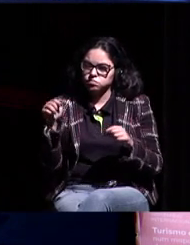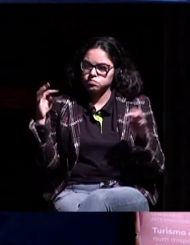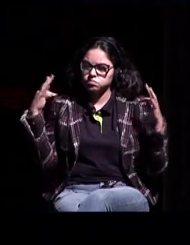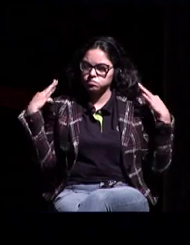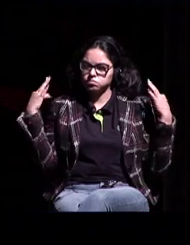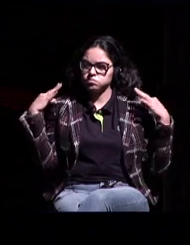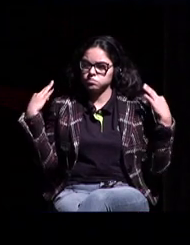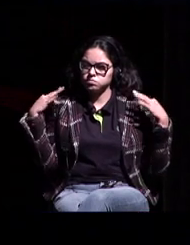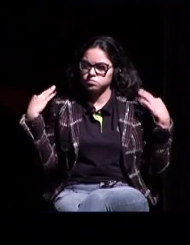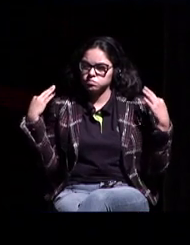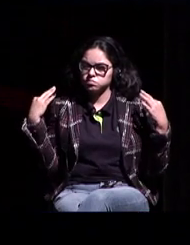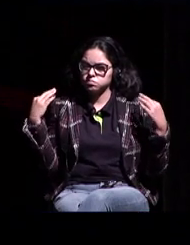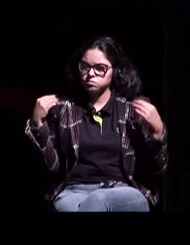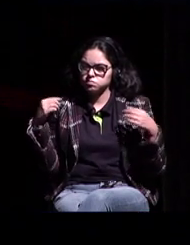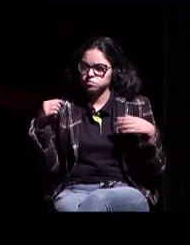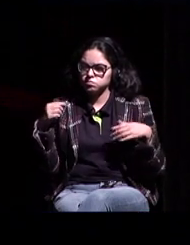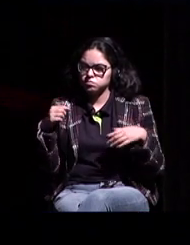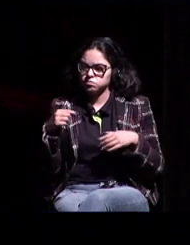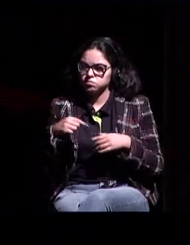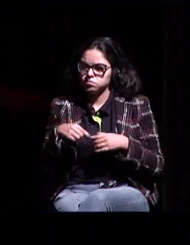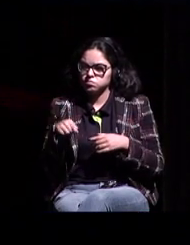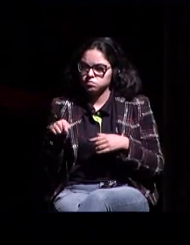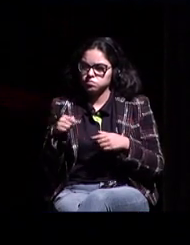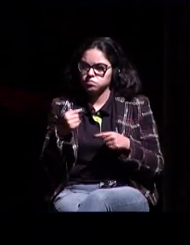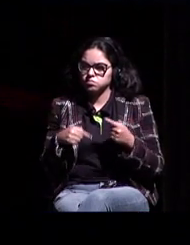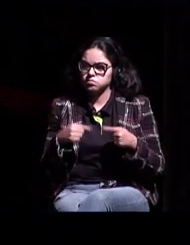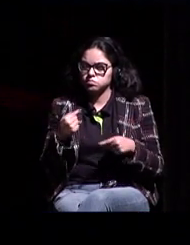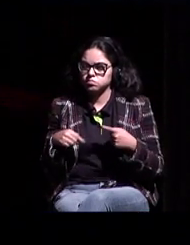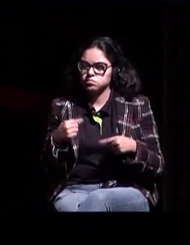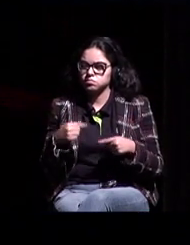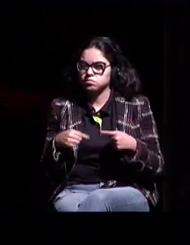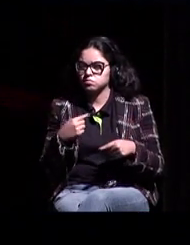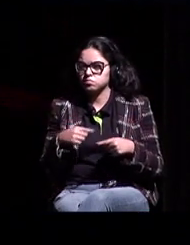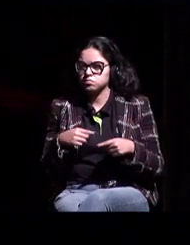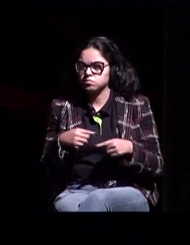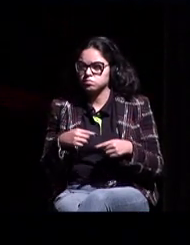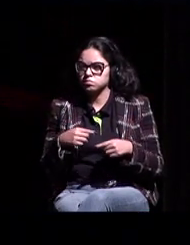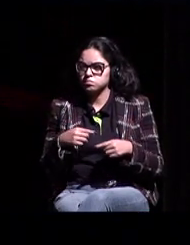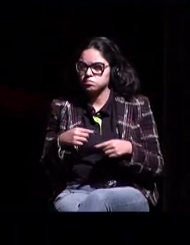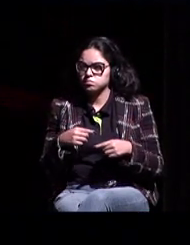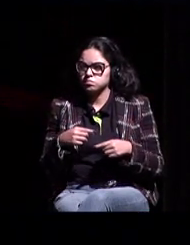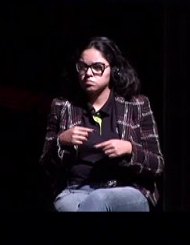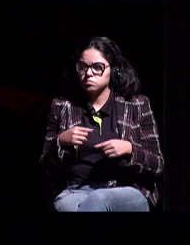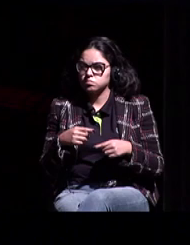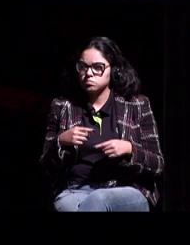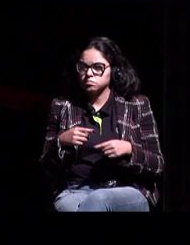There are different answers. One of the answers is to deny the phenomena,